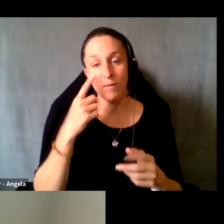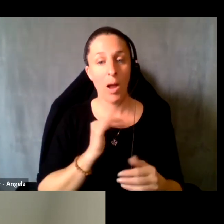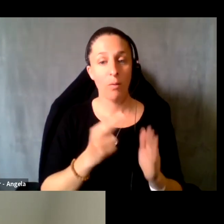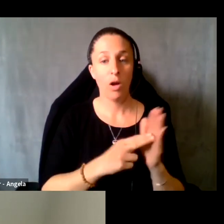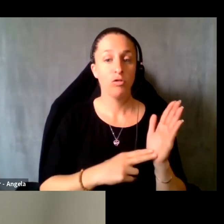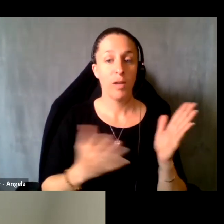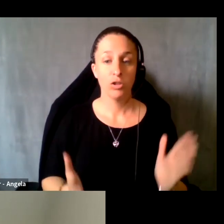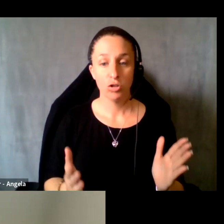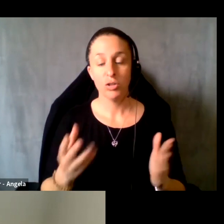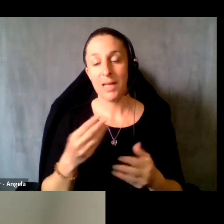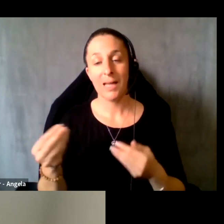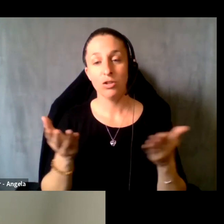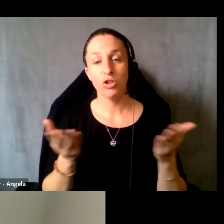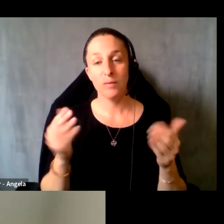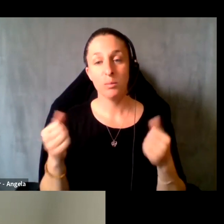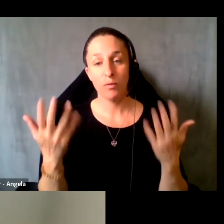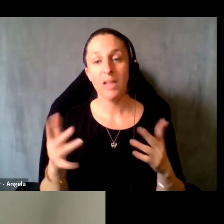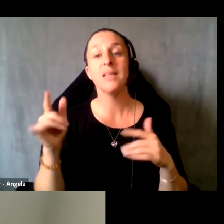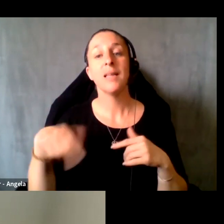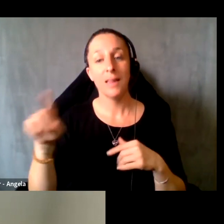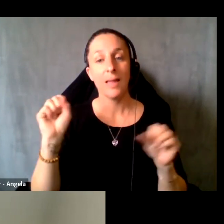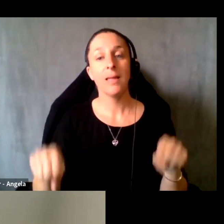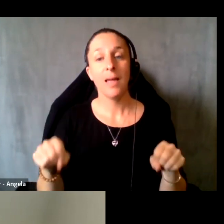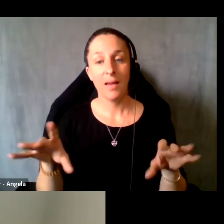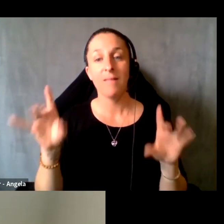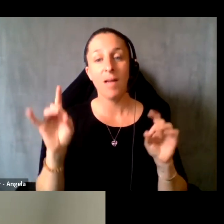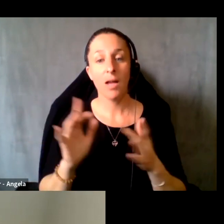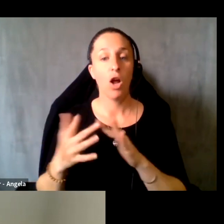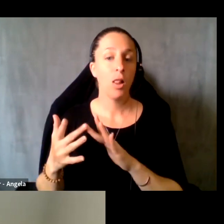and service providers that they can find online in terms of like the policy guidance, the